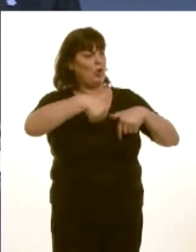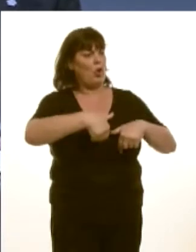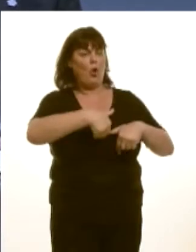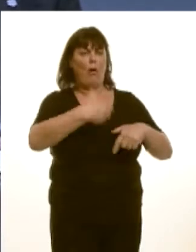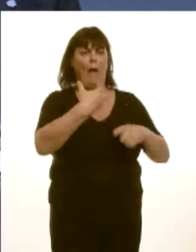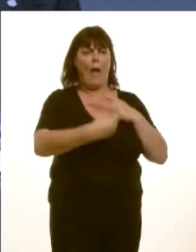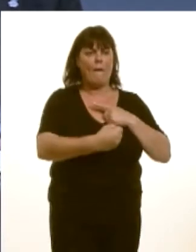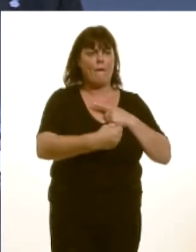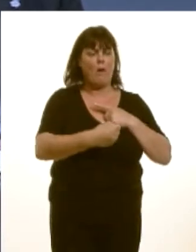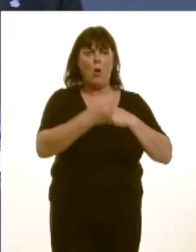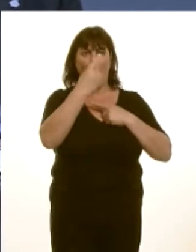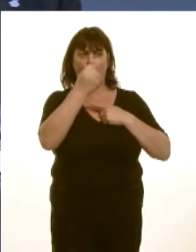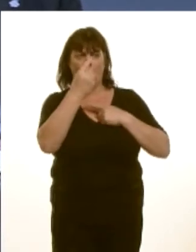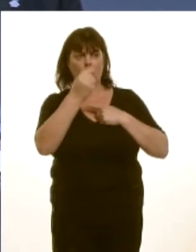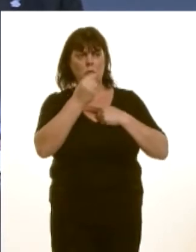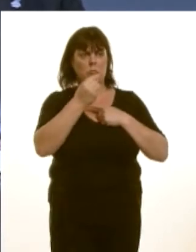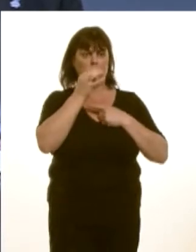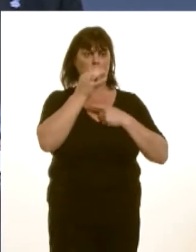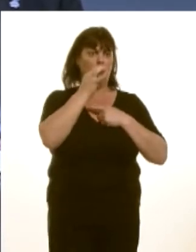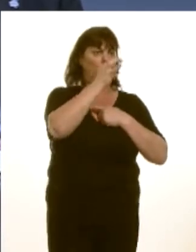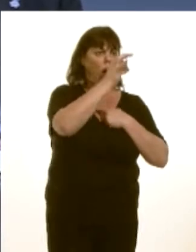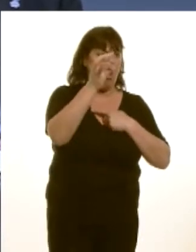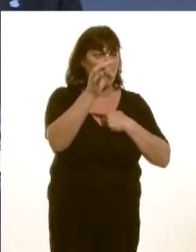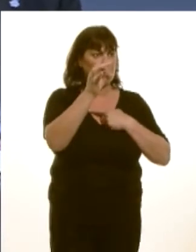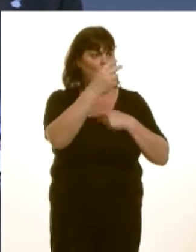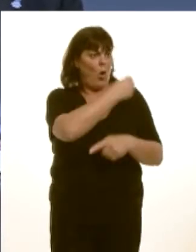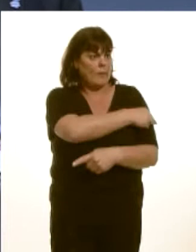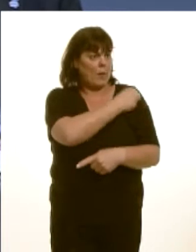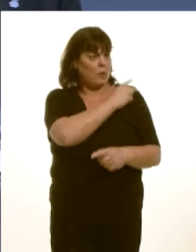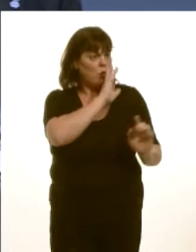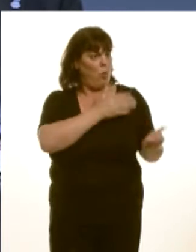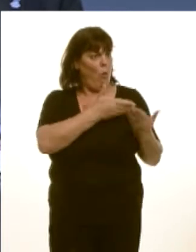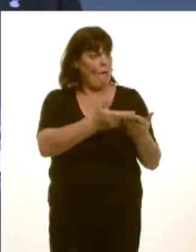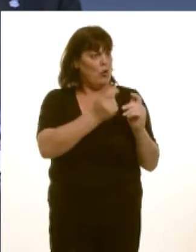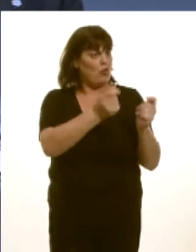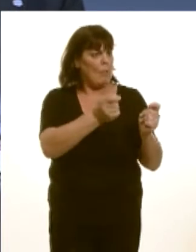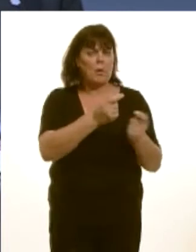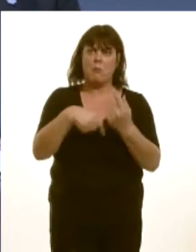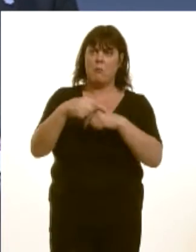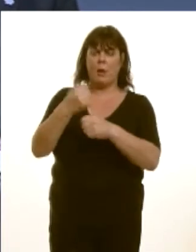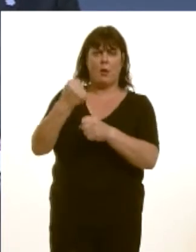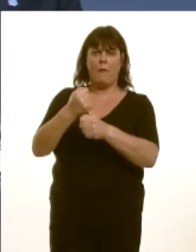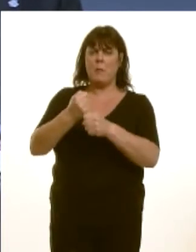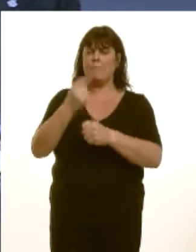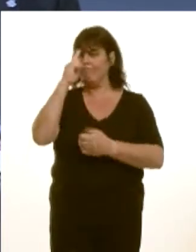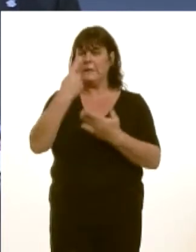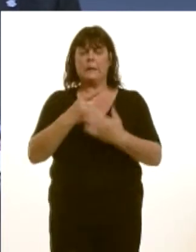However, to date, the Government has decided not to offer those treatments in Wales. In June, I asked you this question.